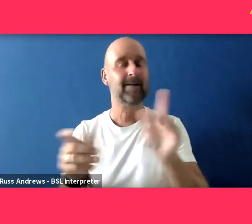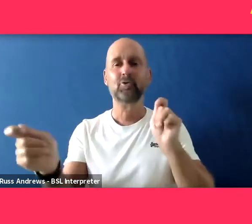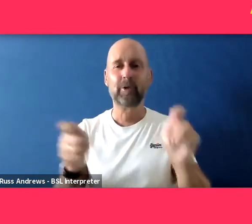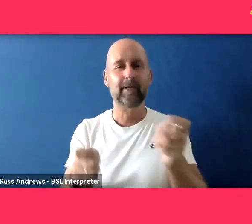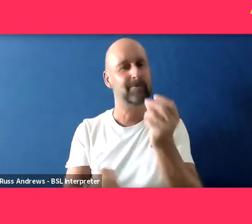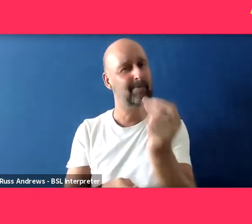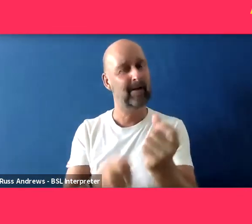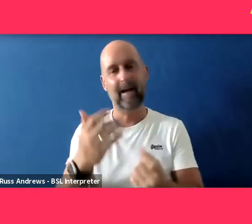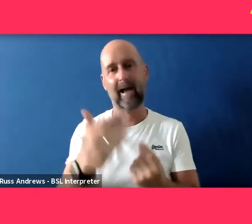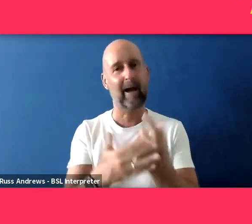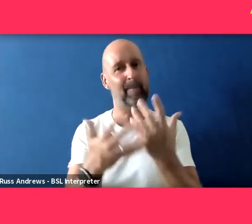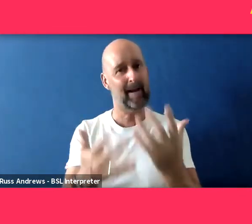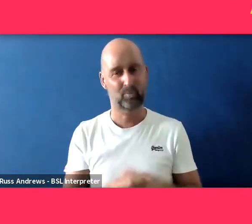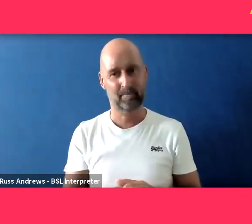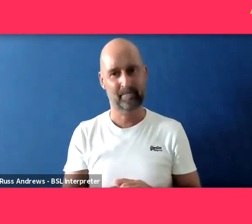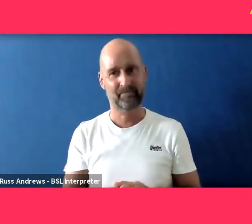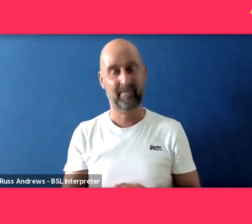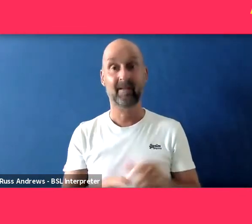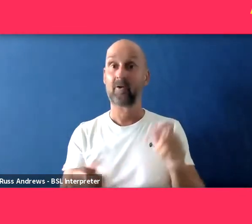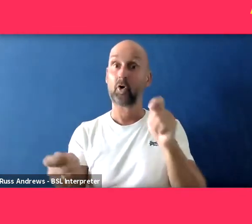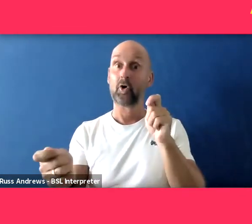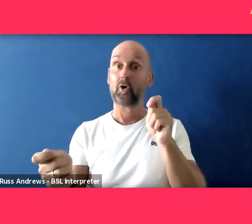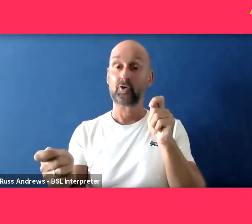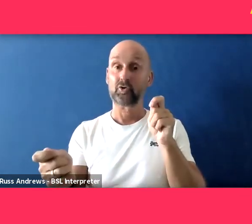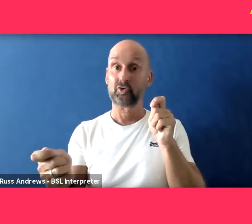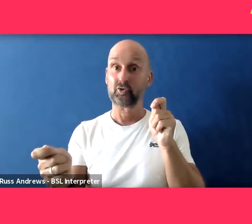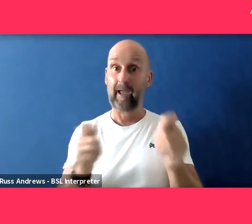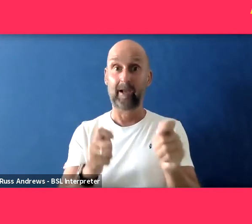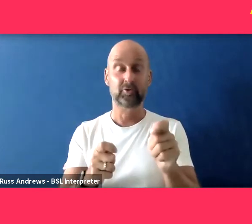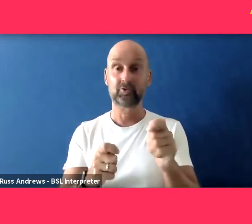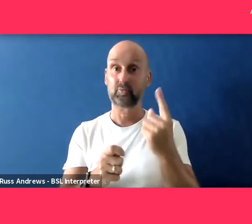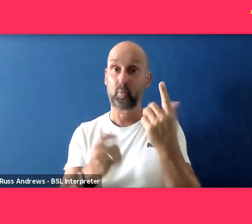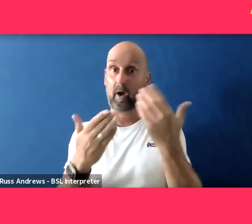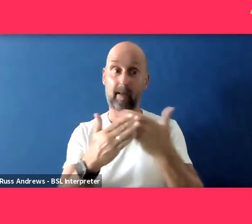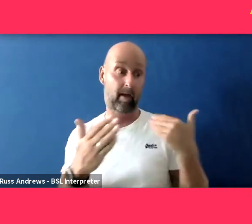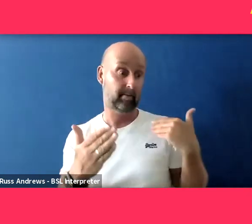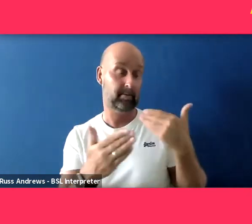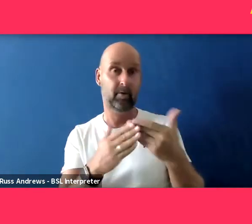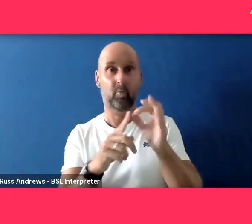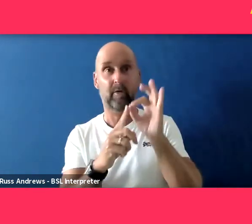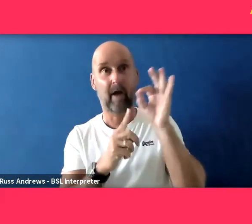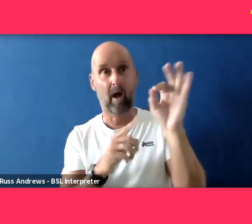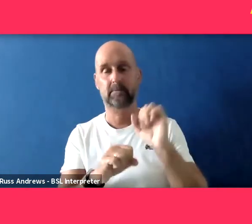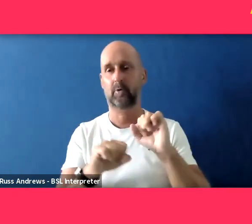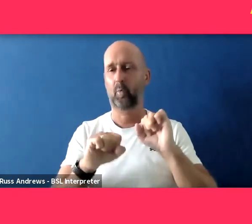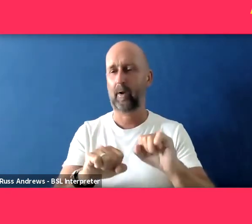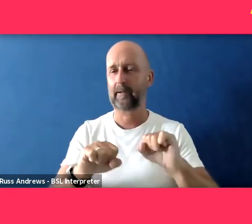this't a change that is sudden and overnight, we've asked, and we have waited. We know that